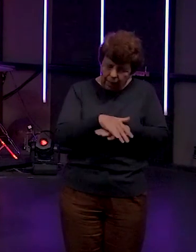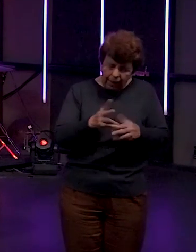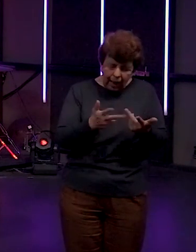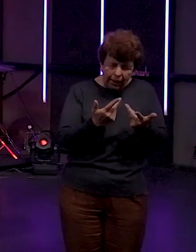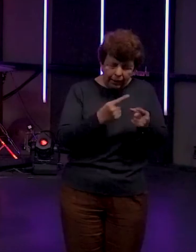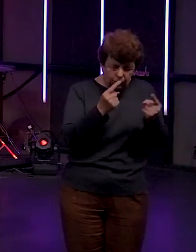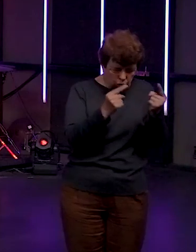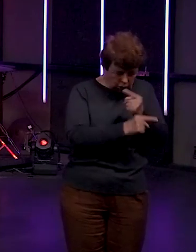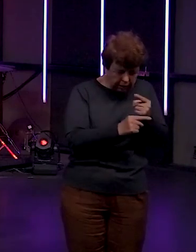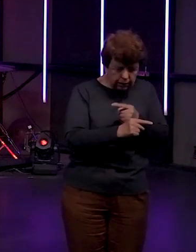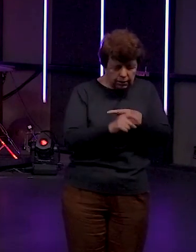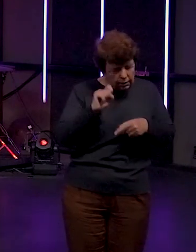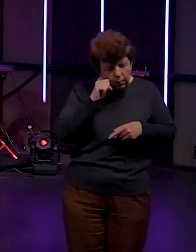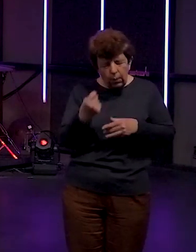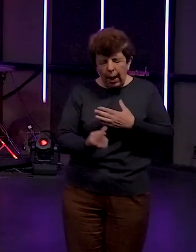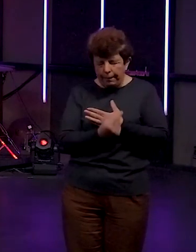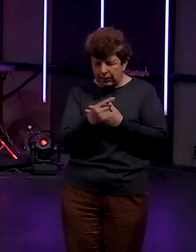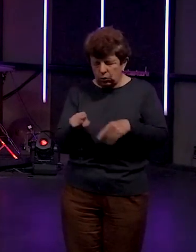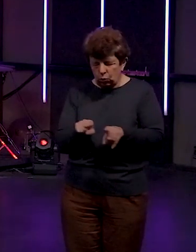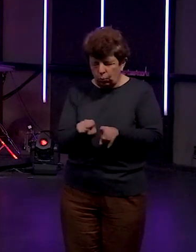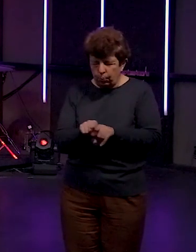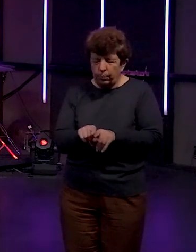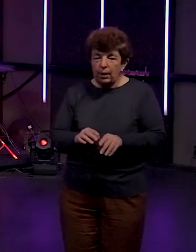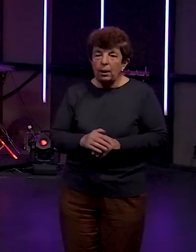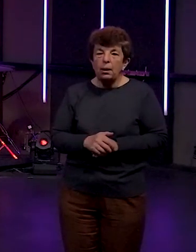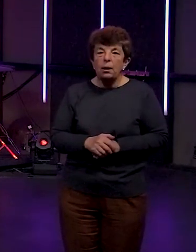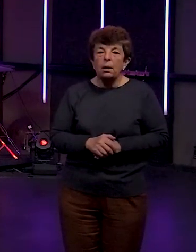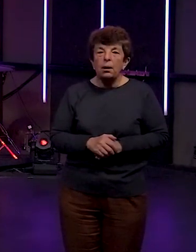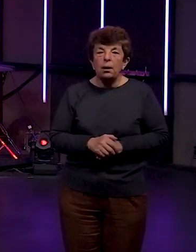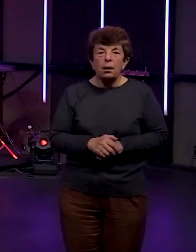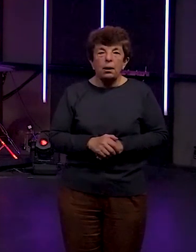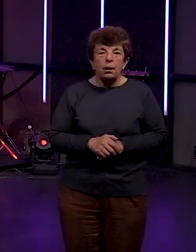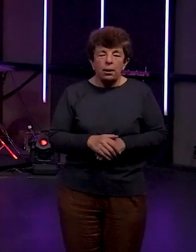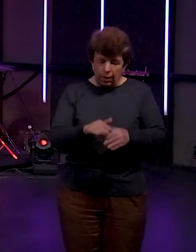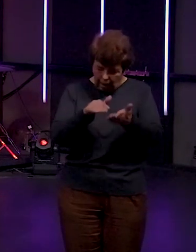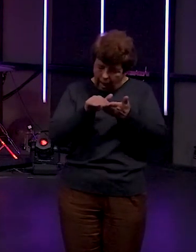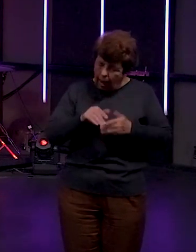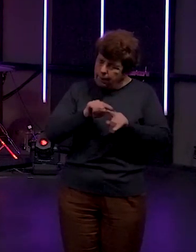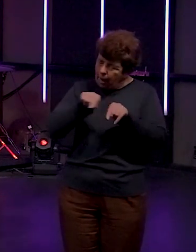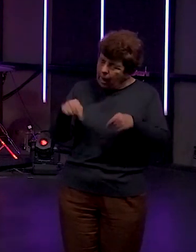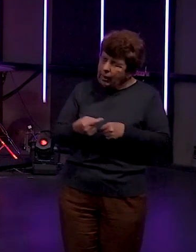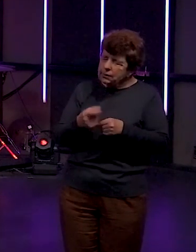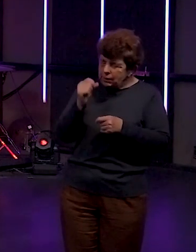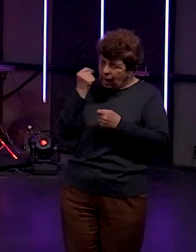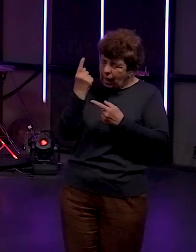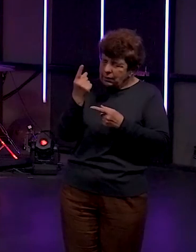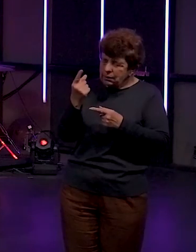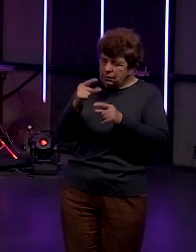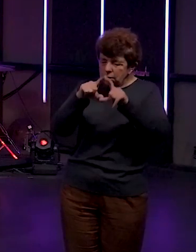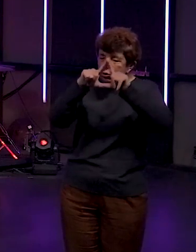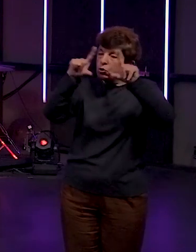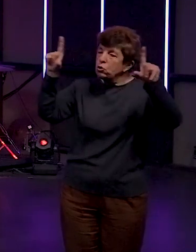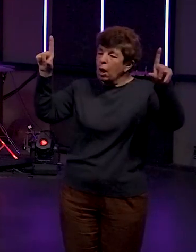which needs to happen. It will also help us to understand signposts - things that